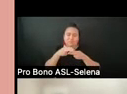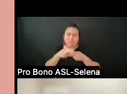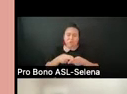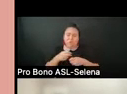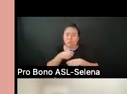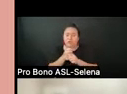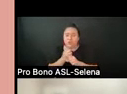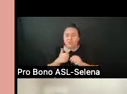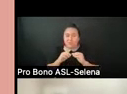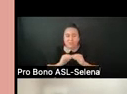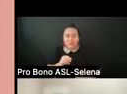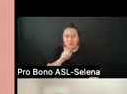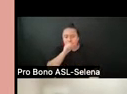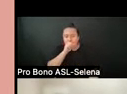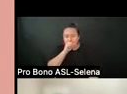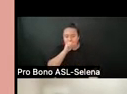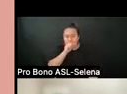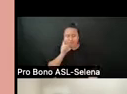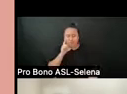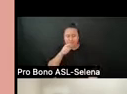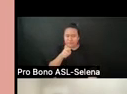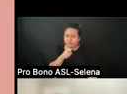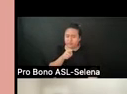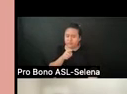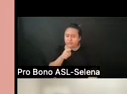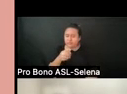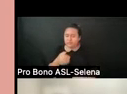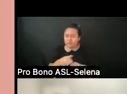And I think that covers what I wanted to highlight for eligibility.